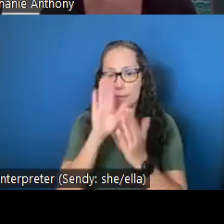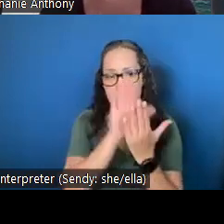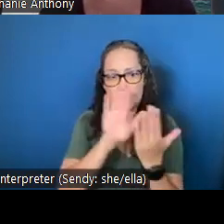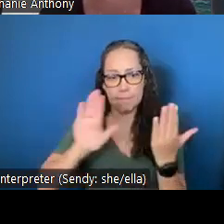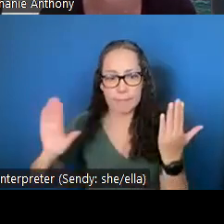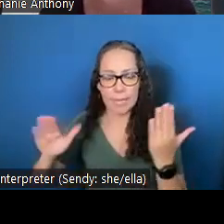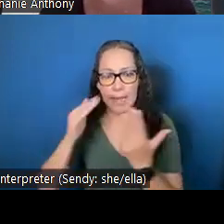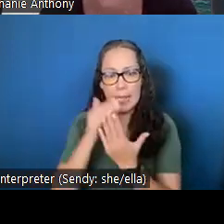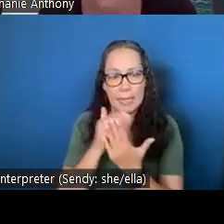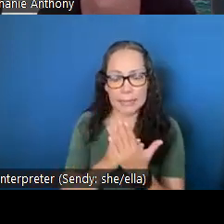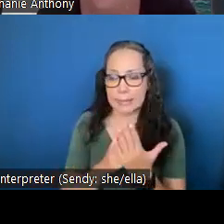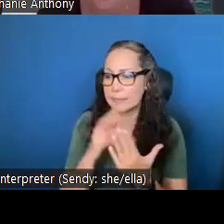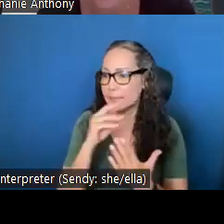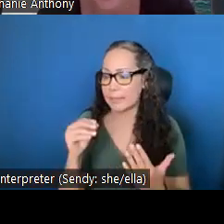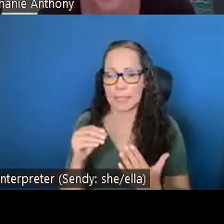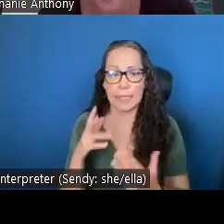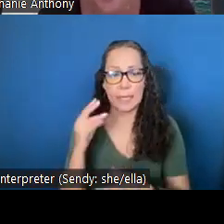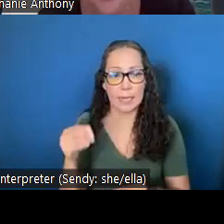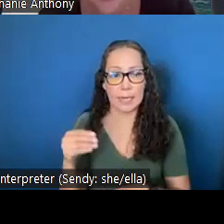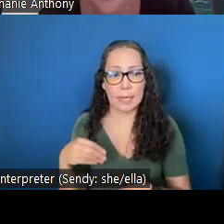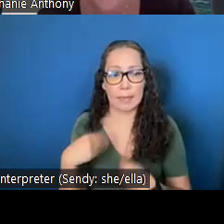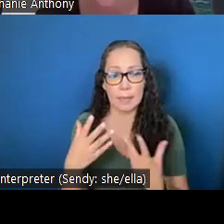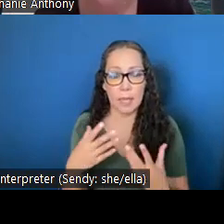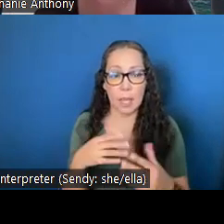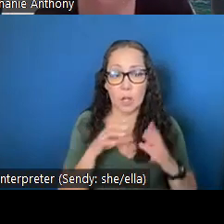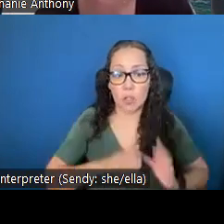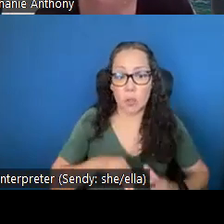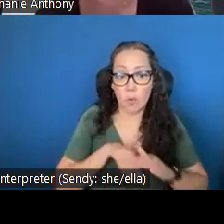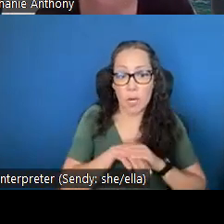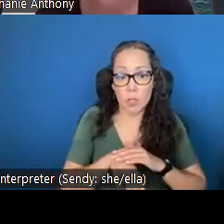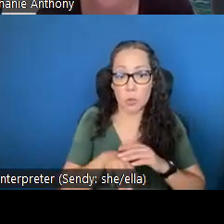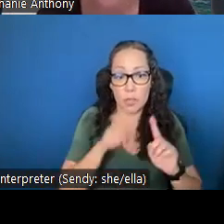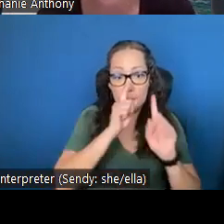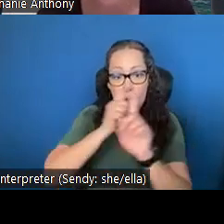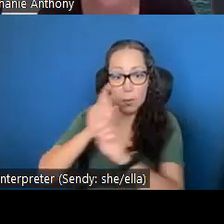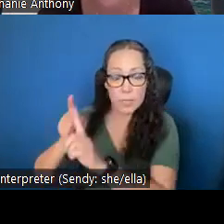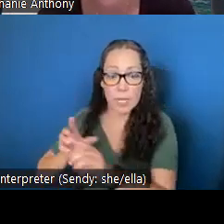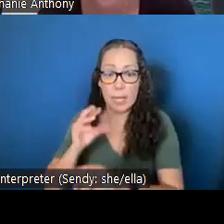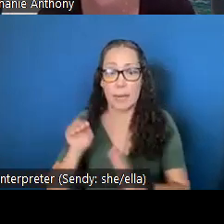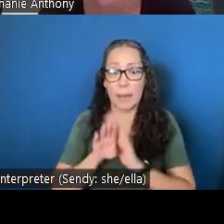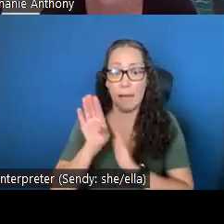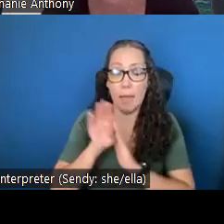partner information in there around the consumer entry points and then developing um more detailed